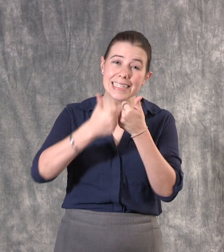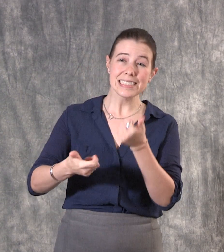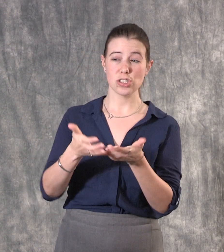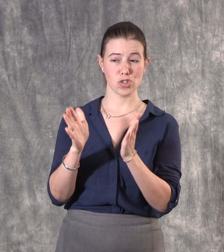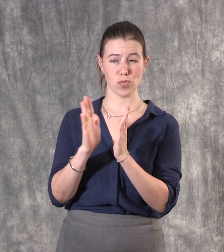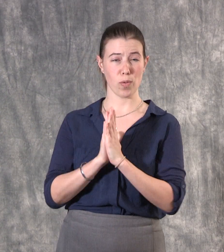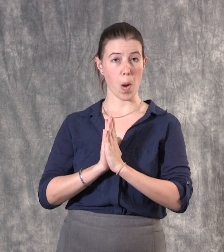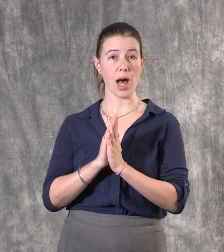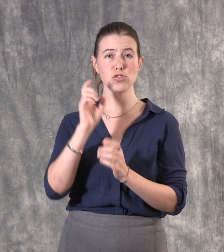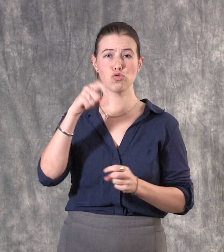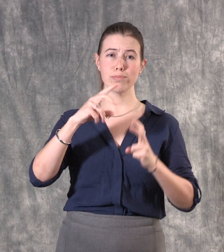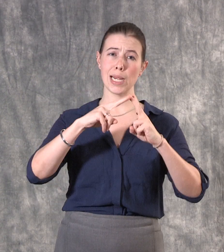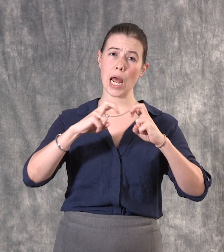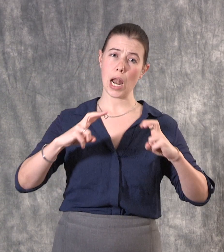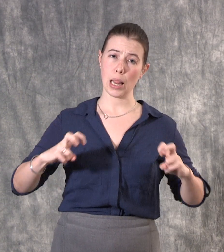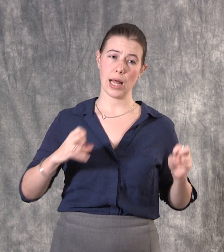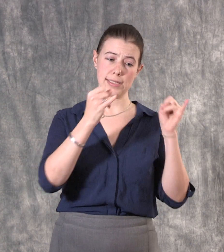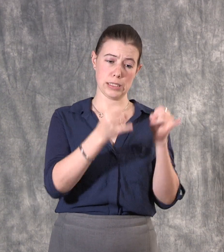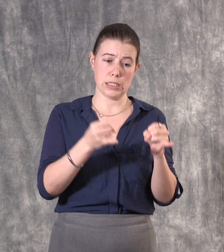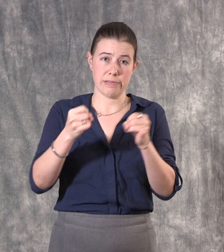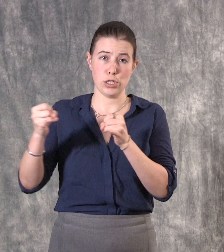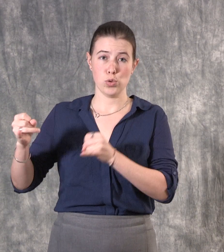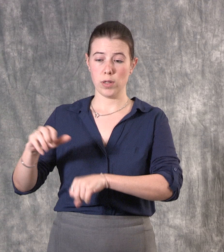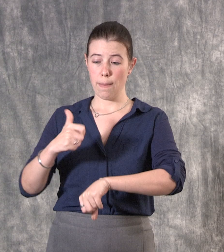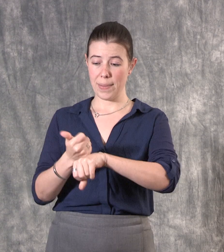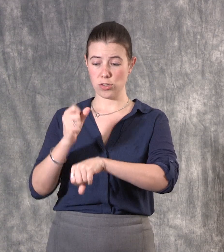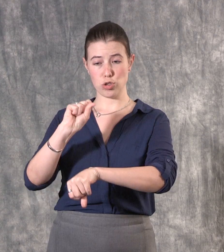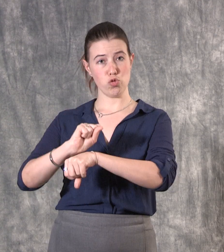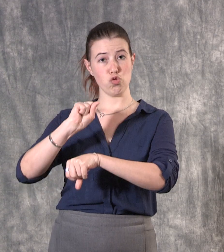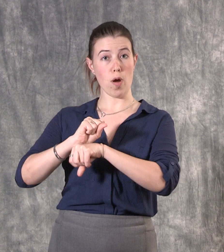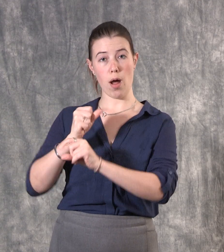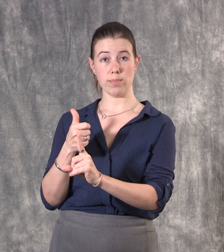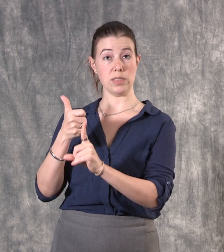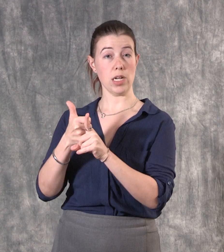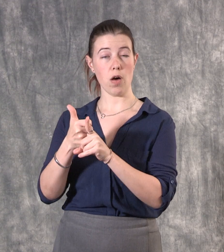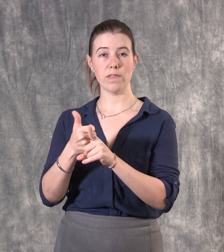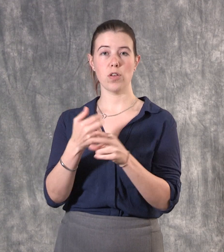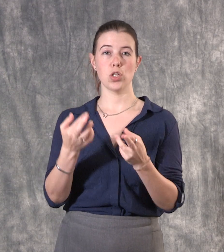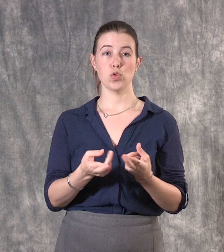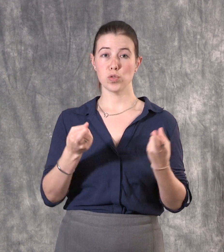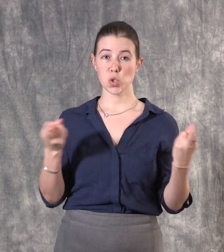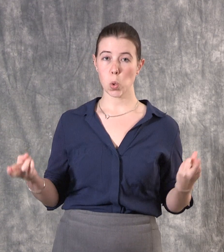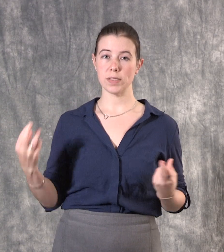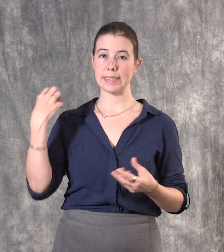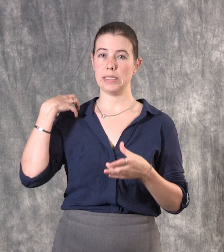Each request should be analyzed individually based on the job itself. The